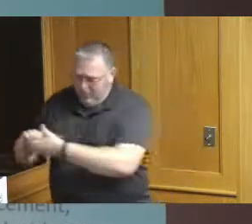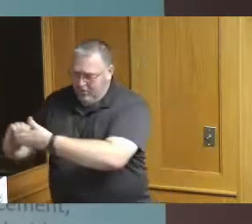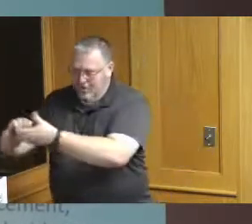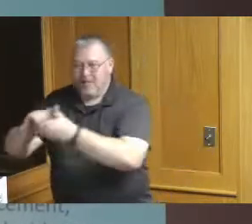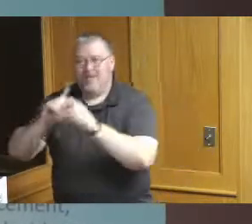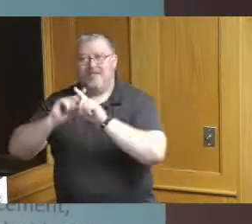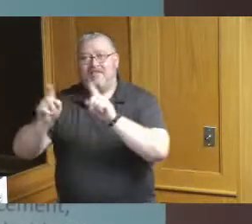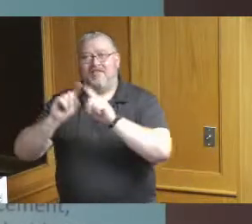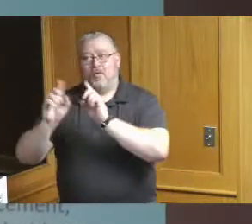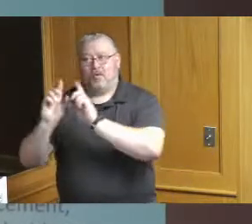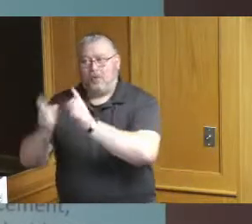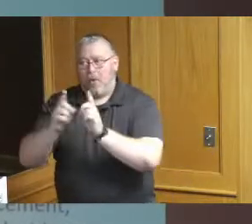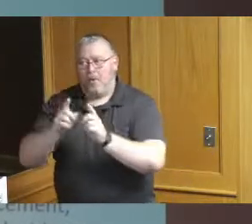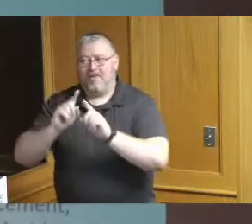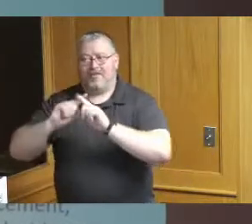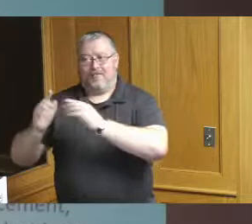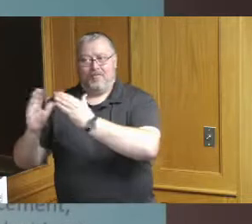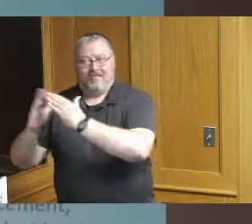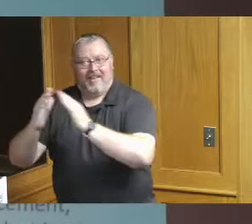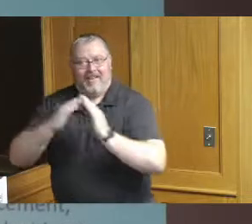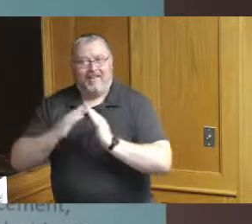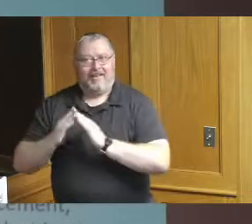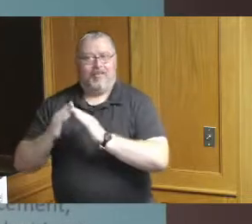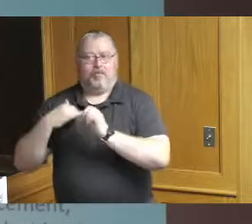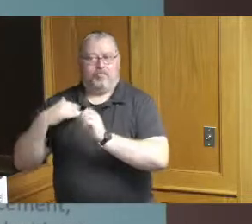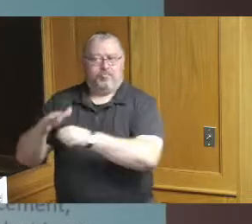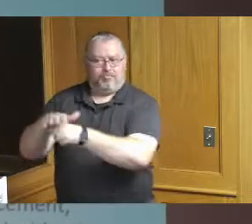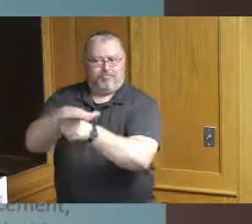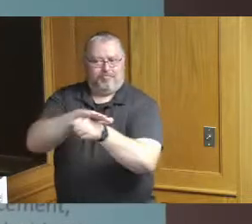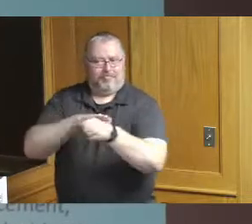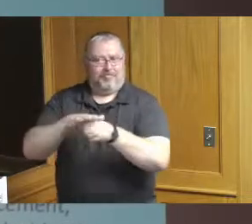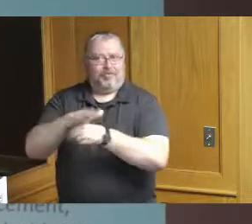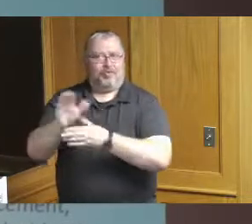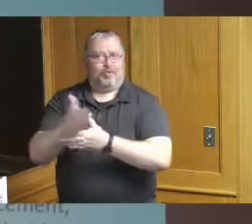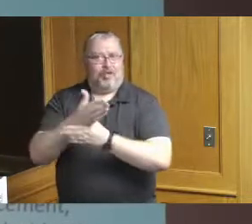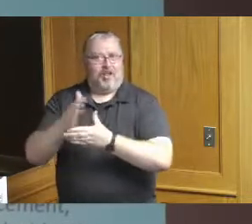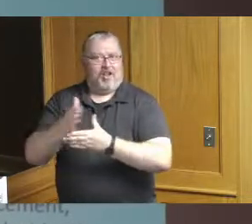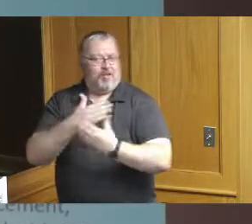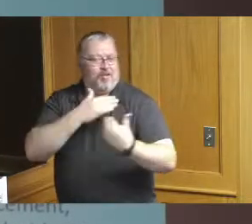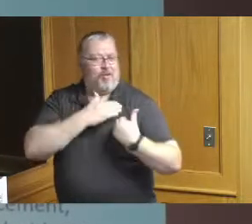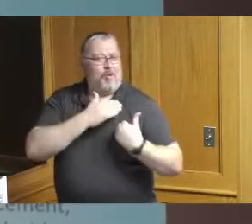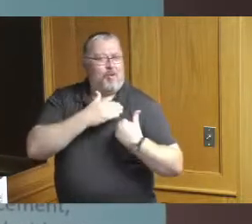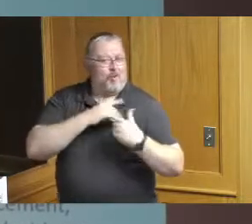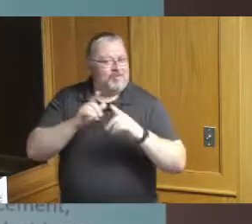jurisdictions right that becomes important as a shared service another important thing is cages